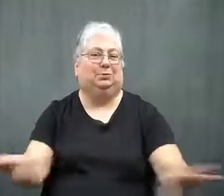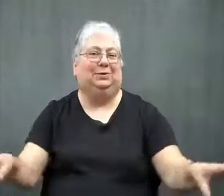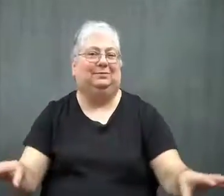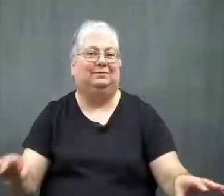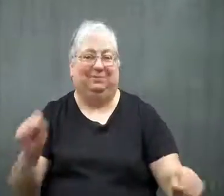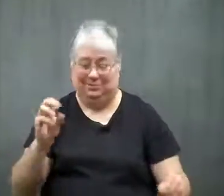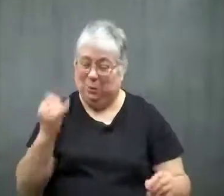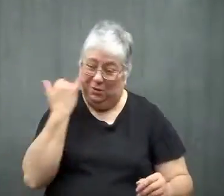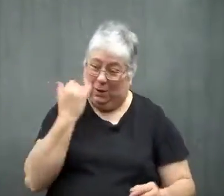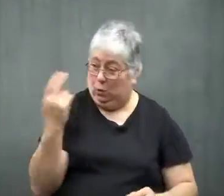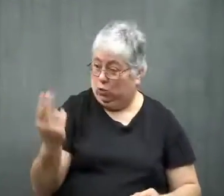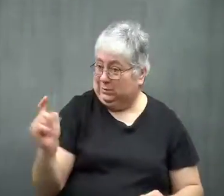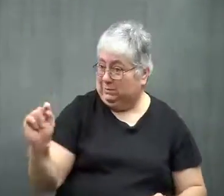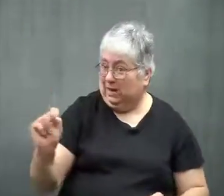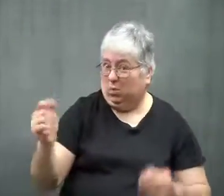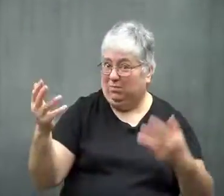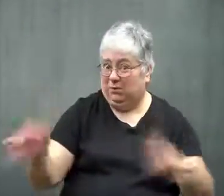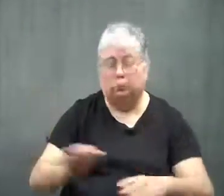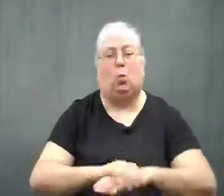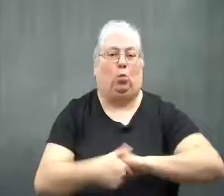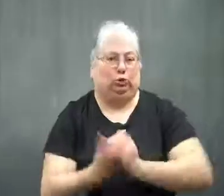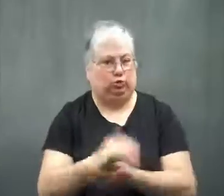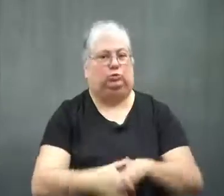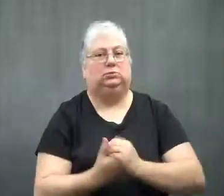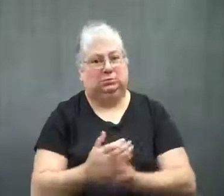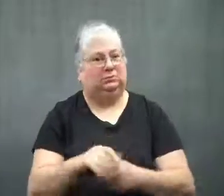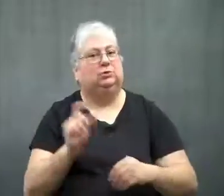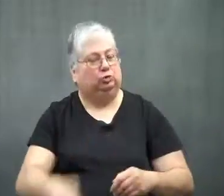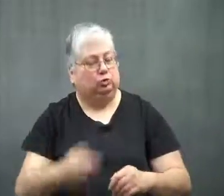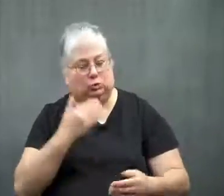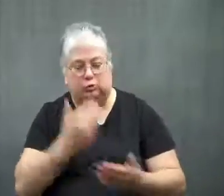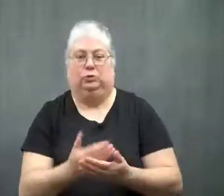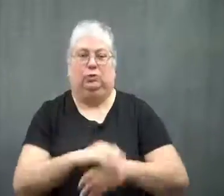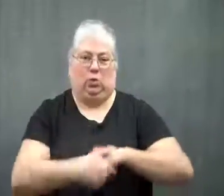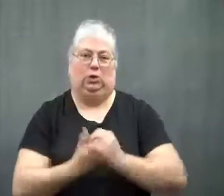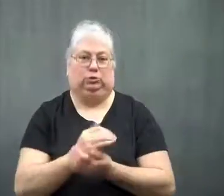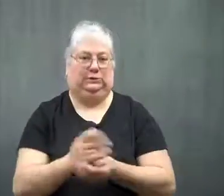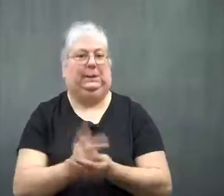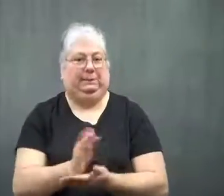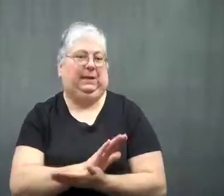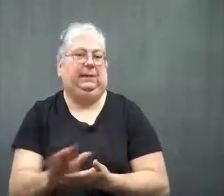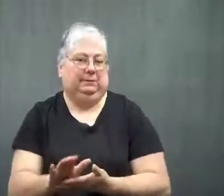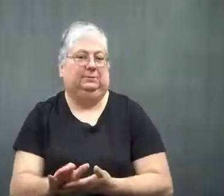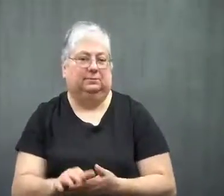So if you use the restroom, wash your hands well afterwards.